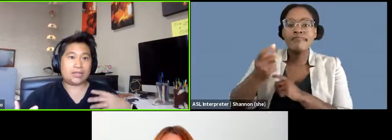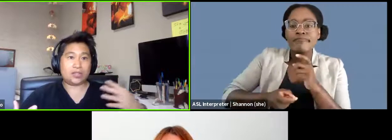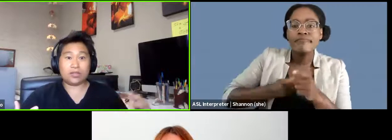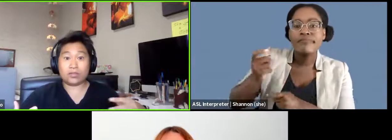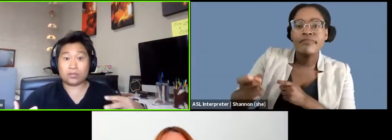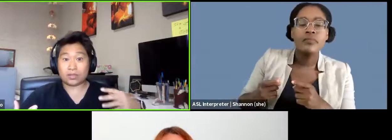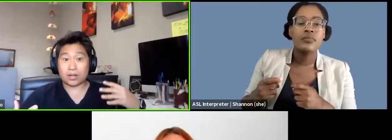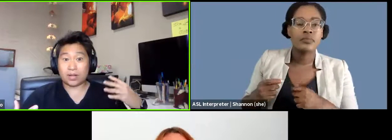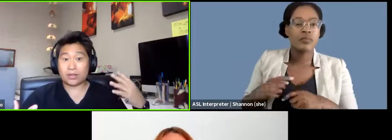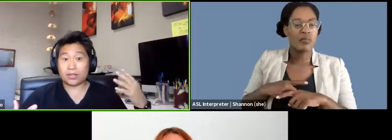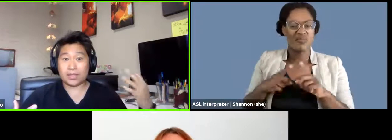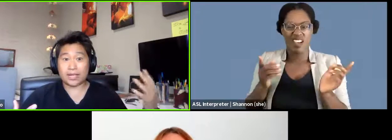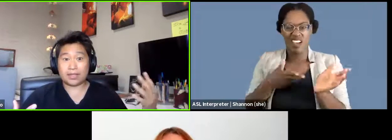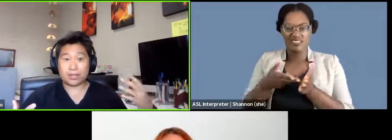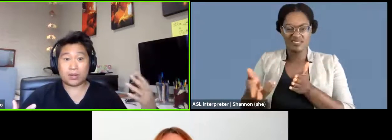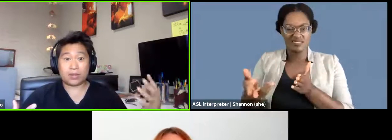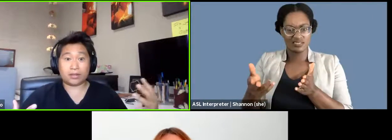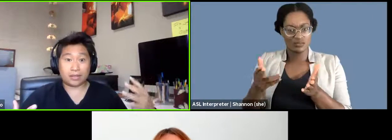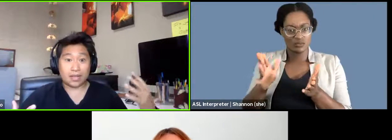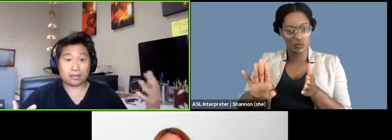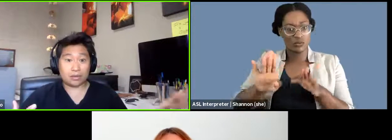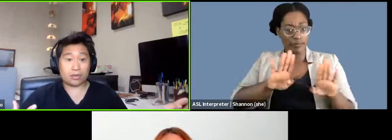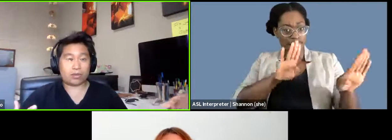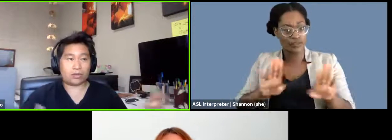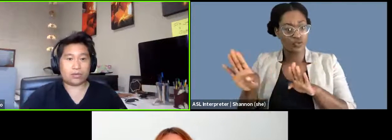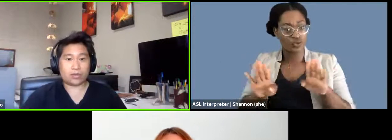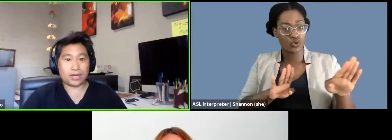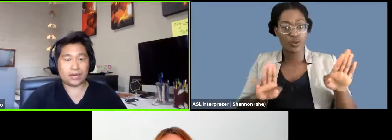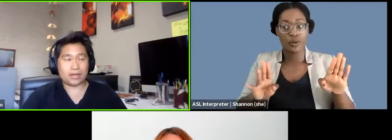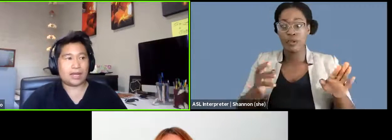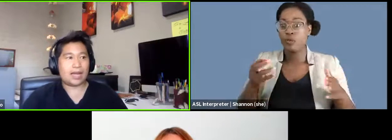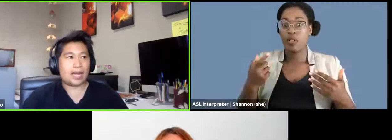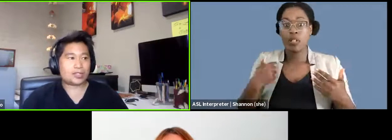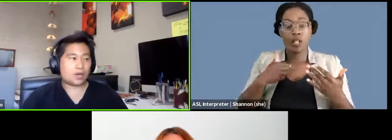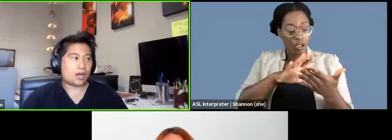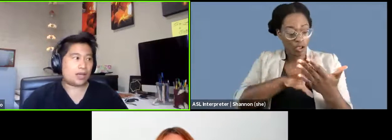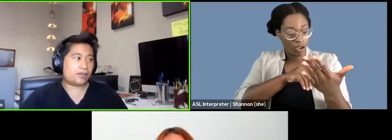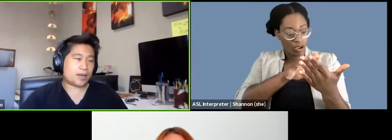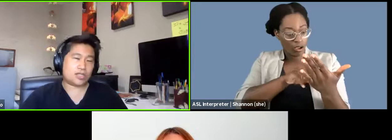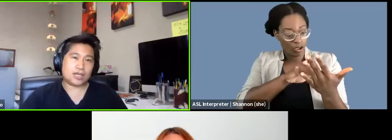until you start understanding experiences and going through training. So a colleague of mine